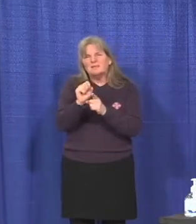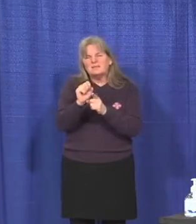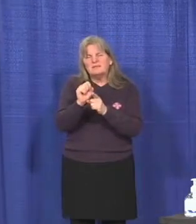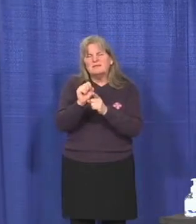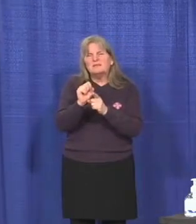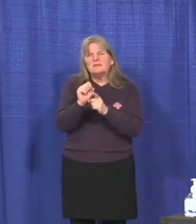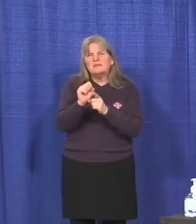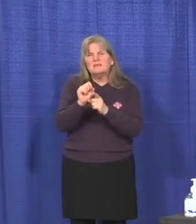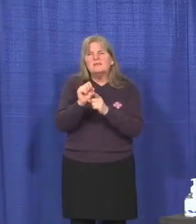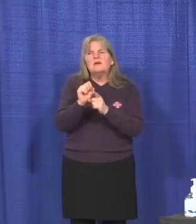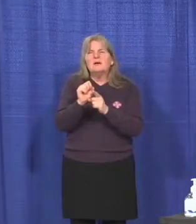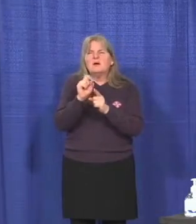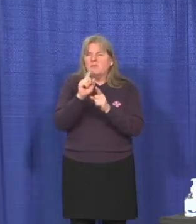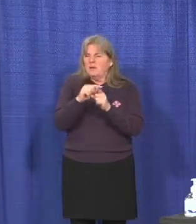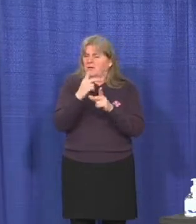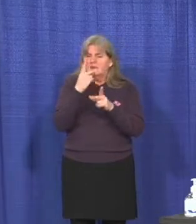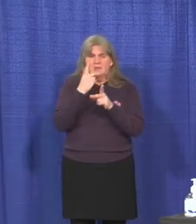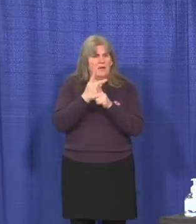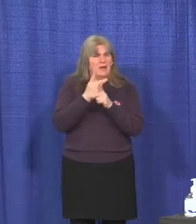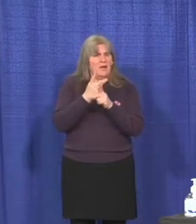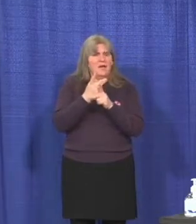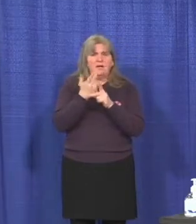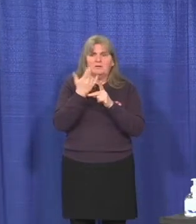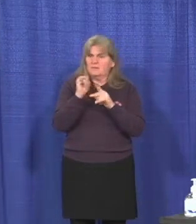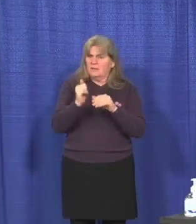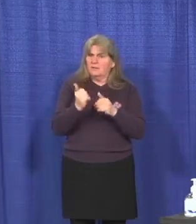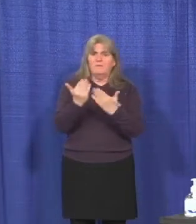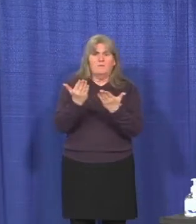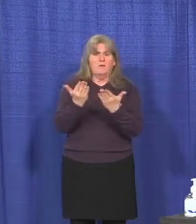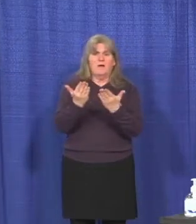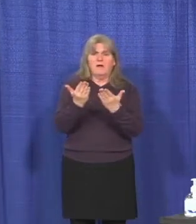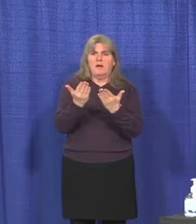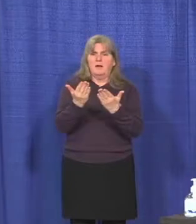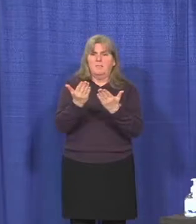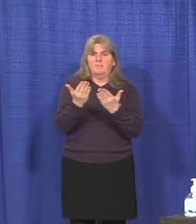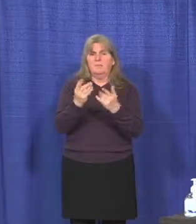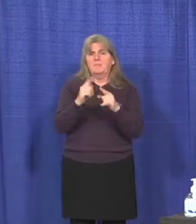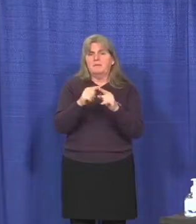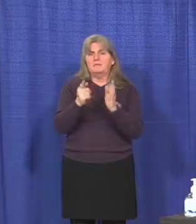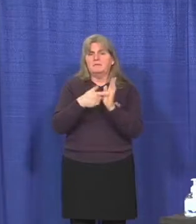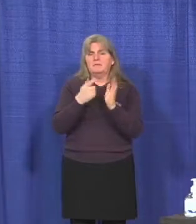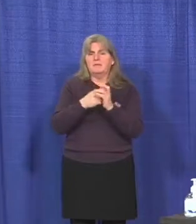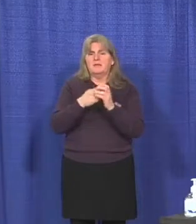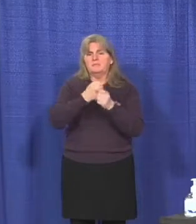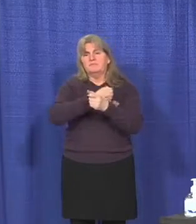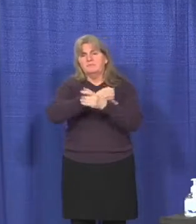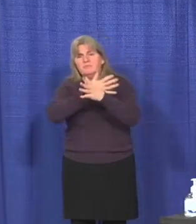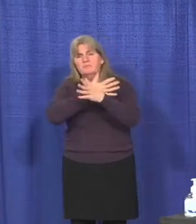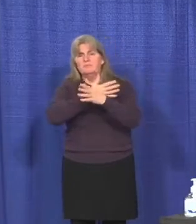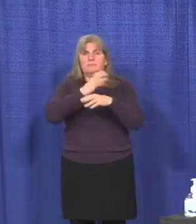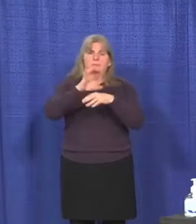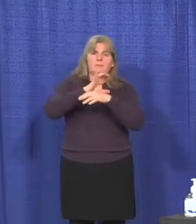But the care has been happening virtually.